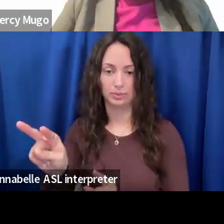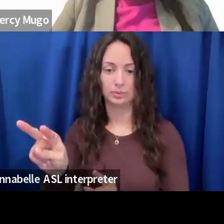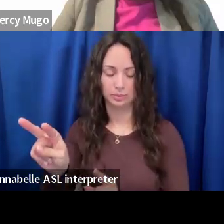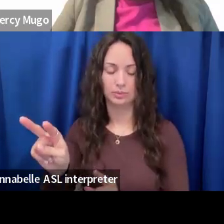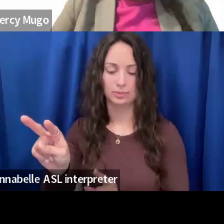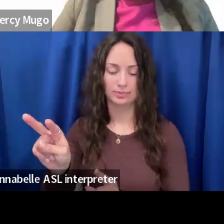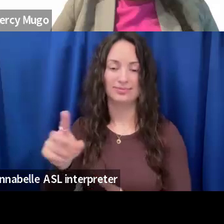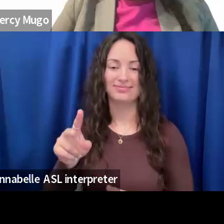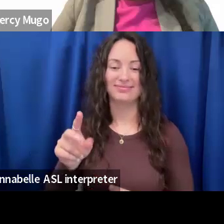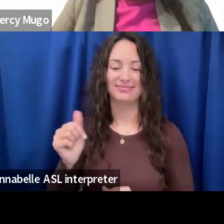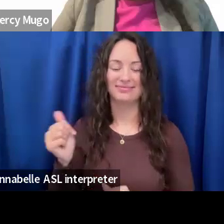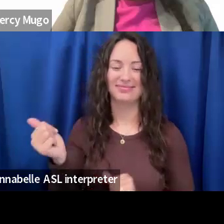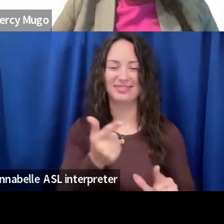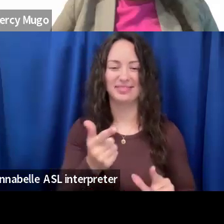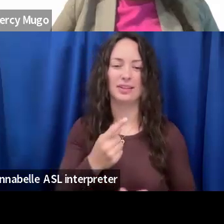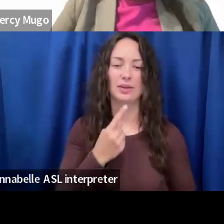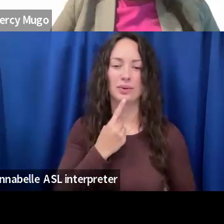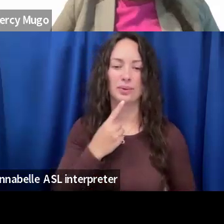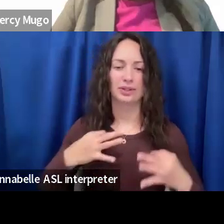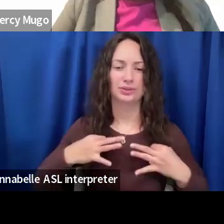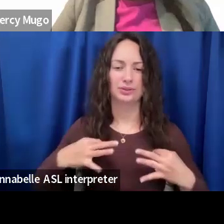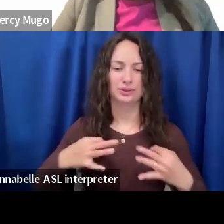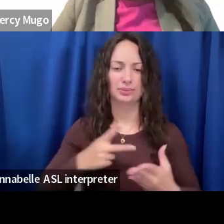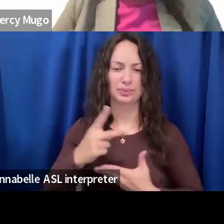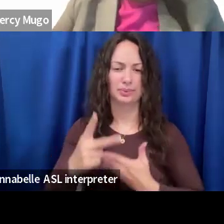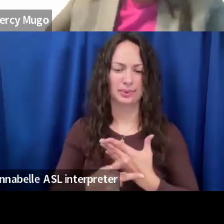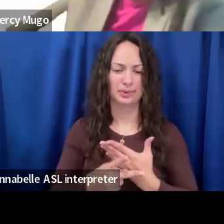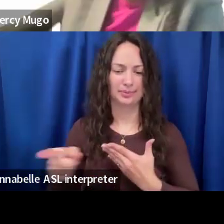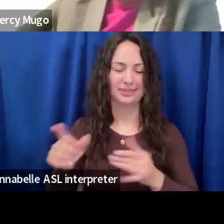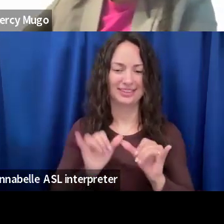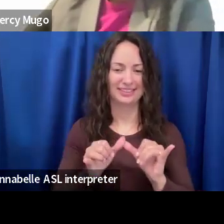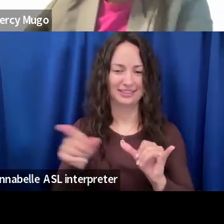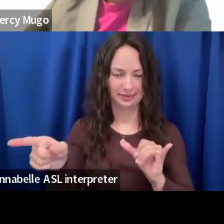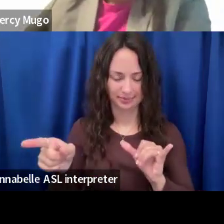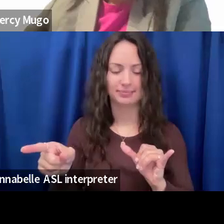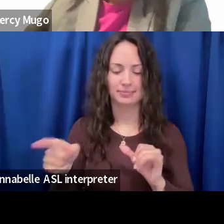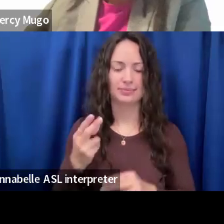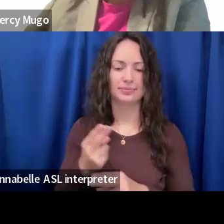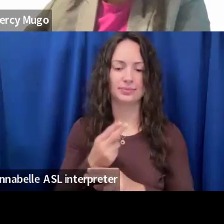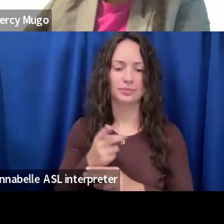red shirt programs in engineering, so based on a program called the gold star program at Colorado